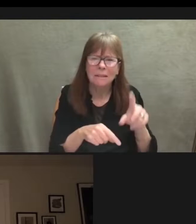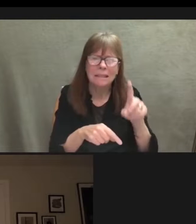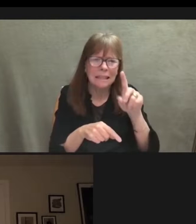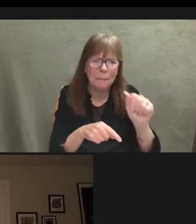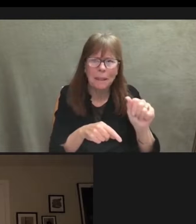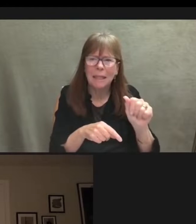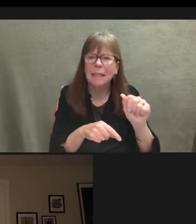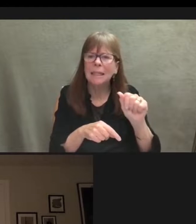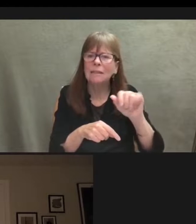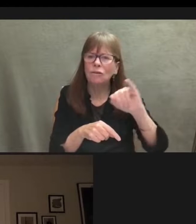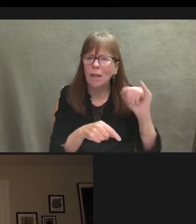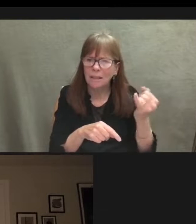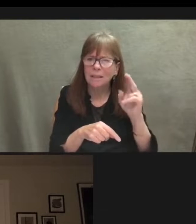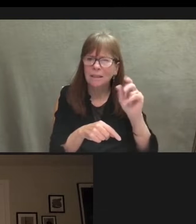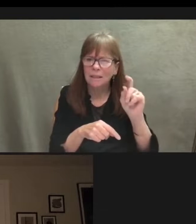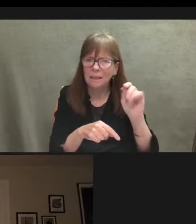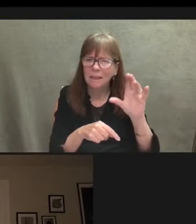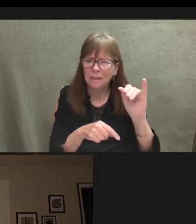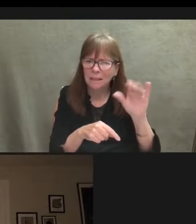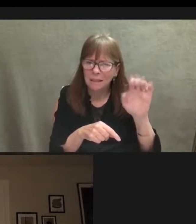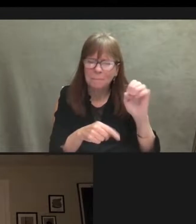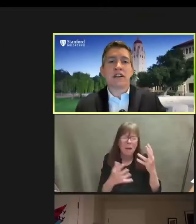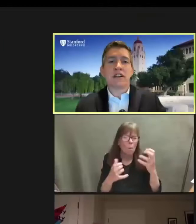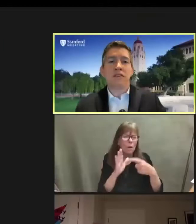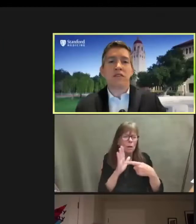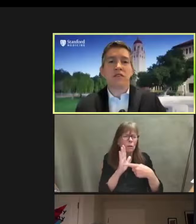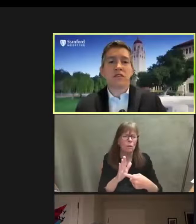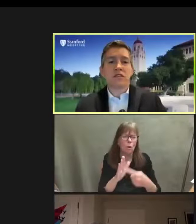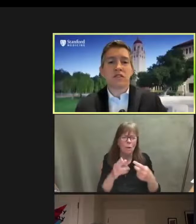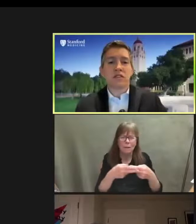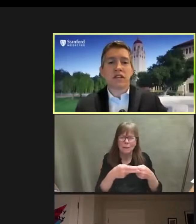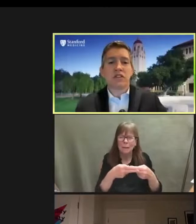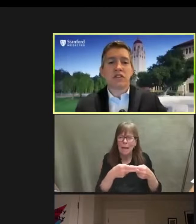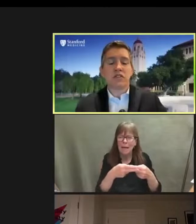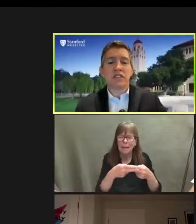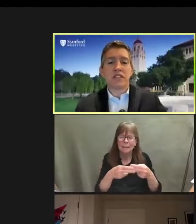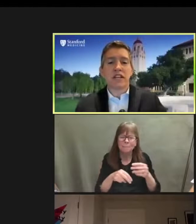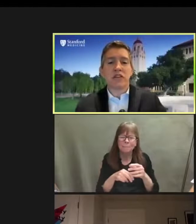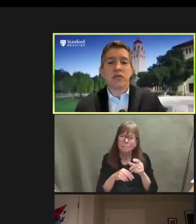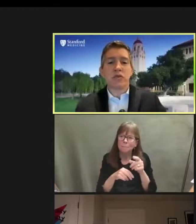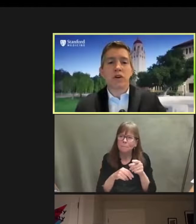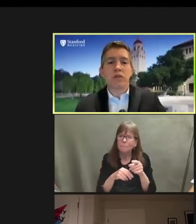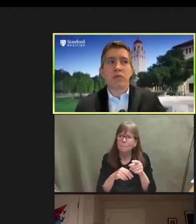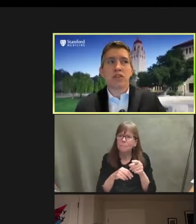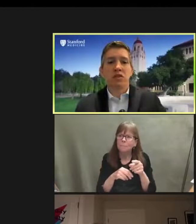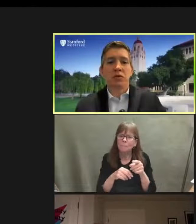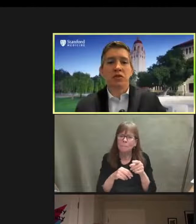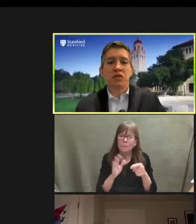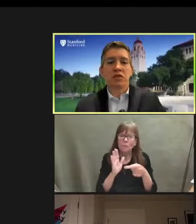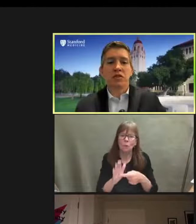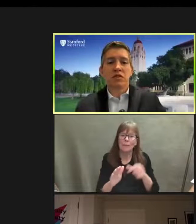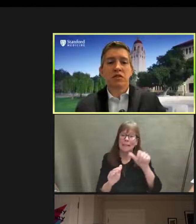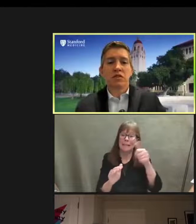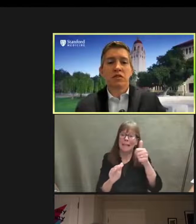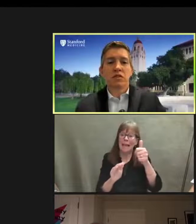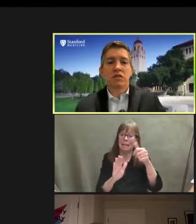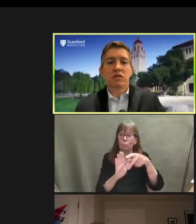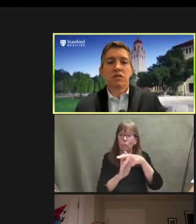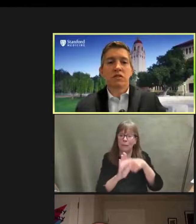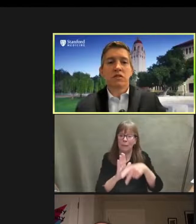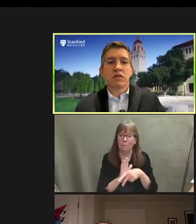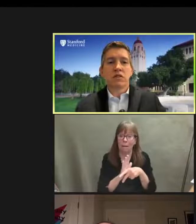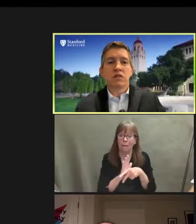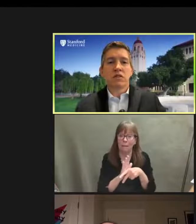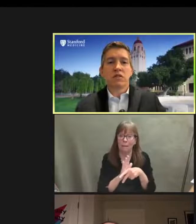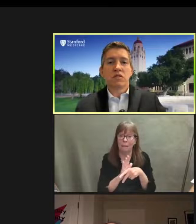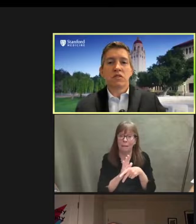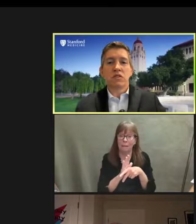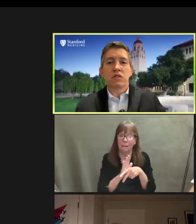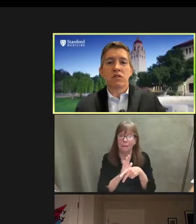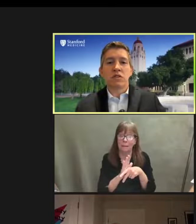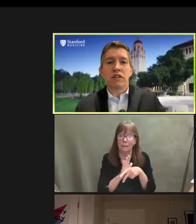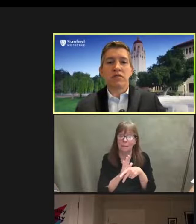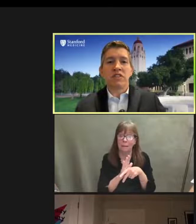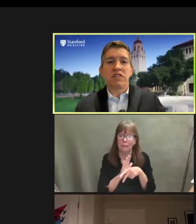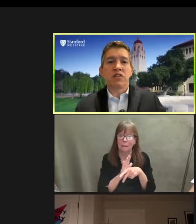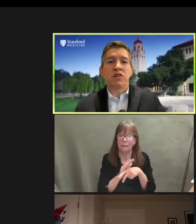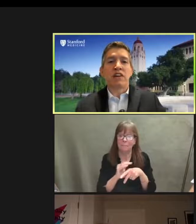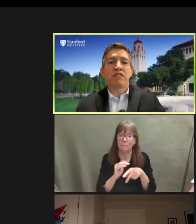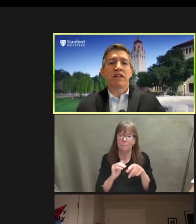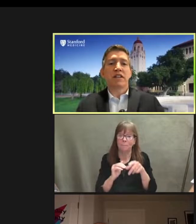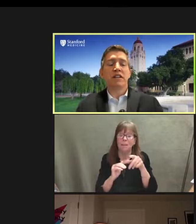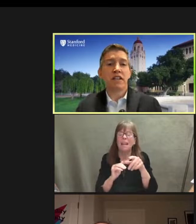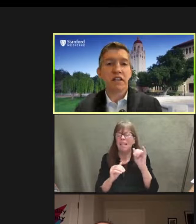I wanted to show this other slide that shows the 10 principles. This is a graphic here.